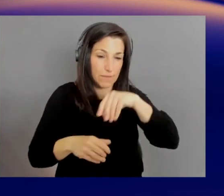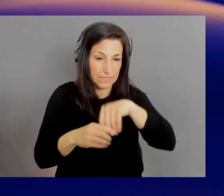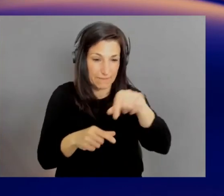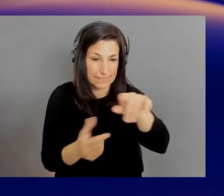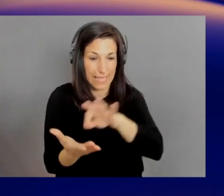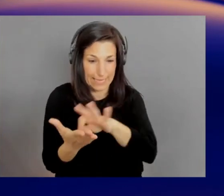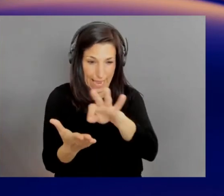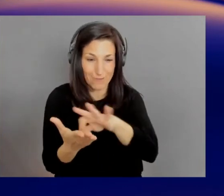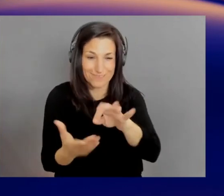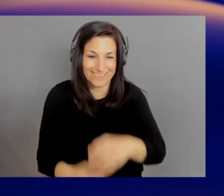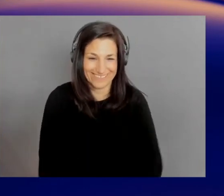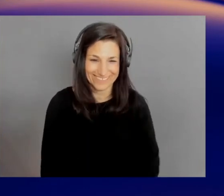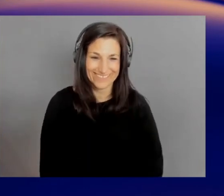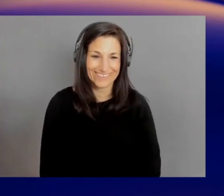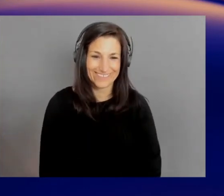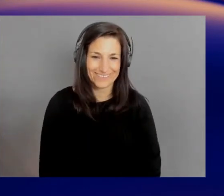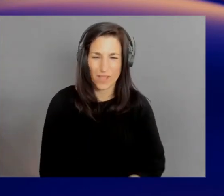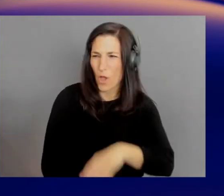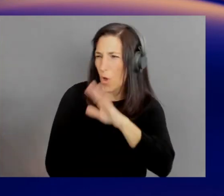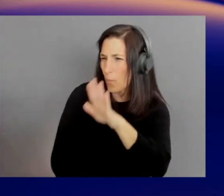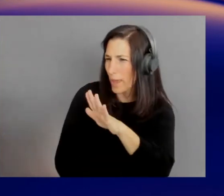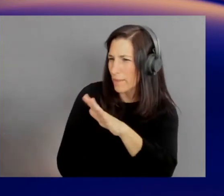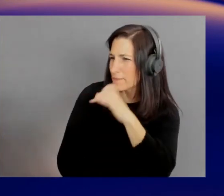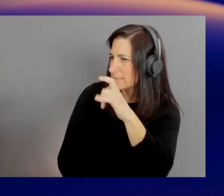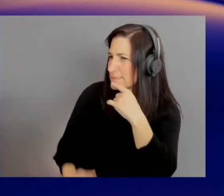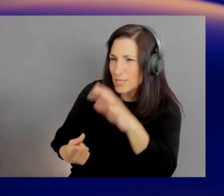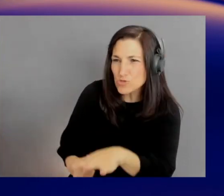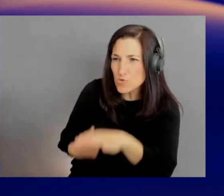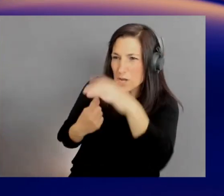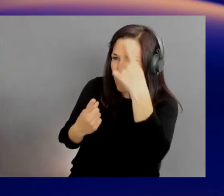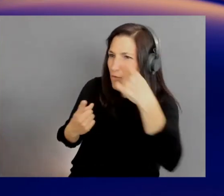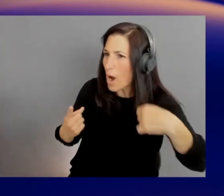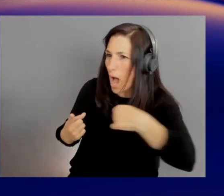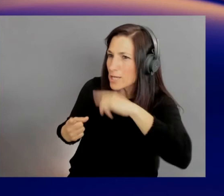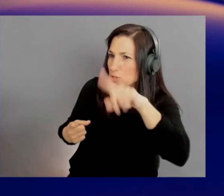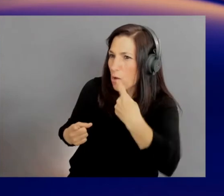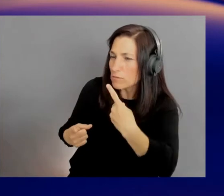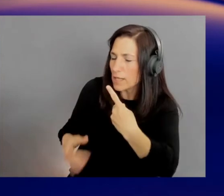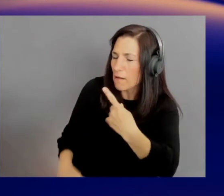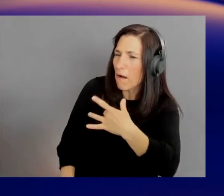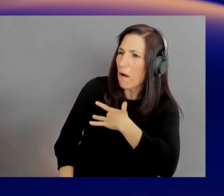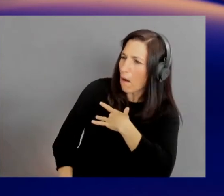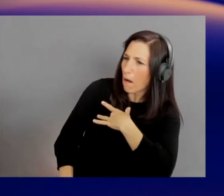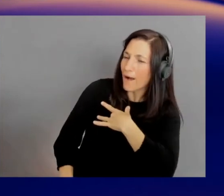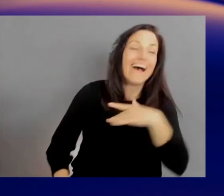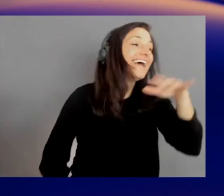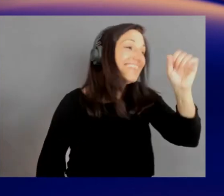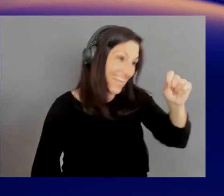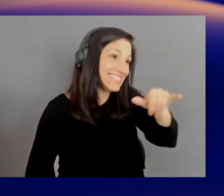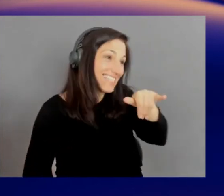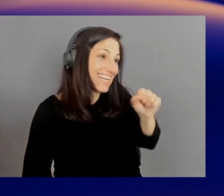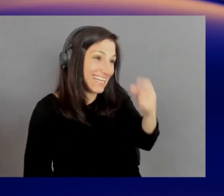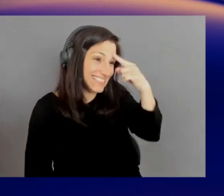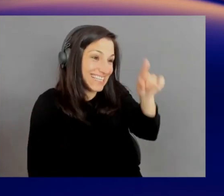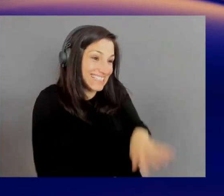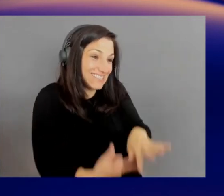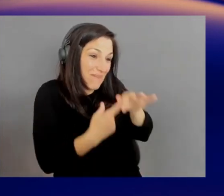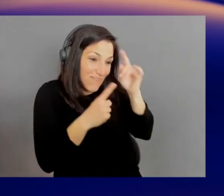Wait, this isn't a unique demo just for us? Yes, it is. Okay, good. It's special because it's number four. Oh, perfect.